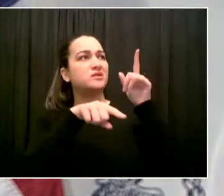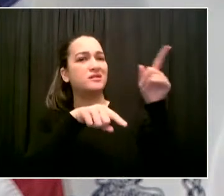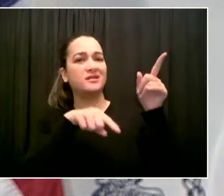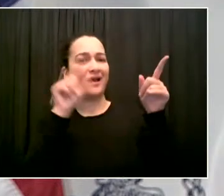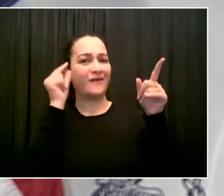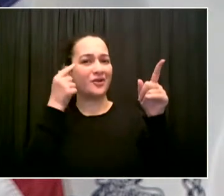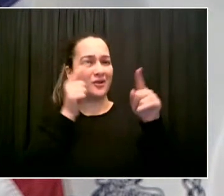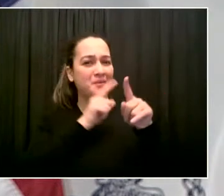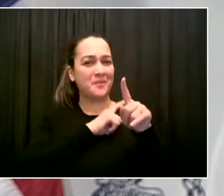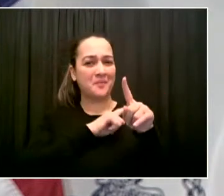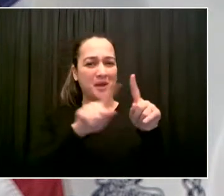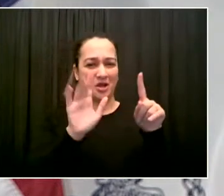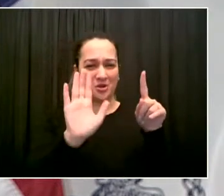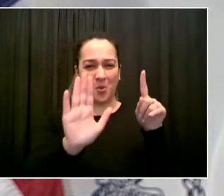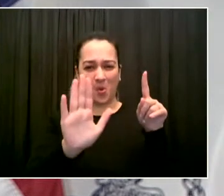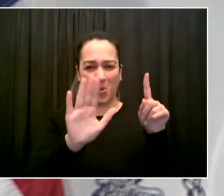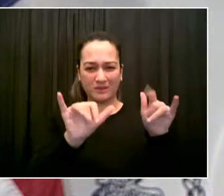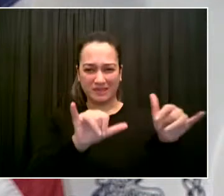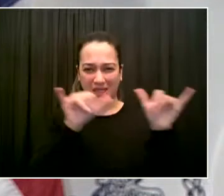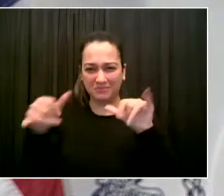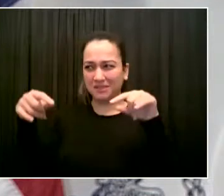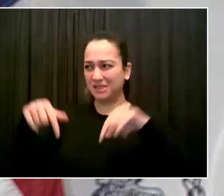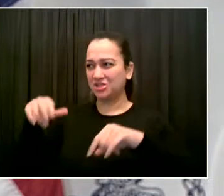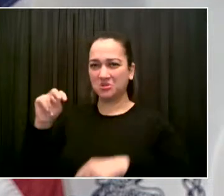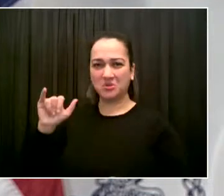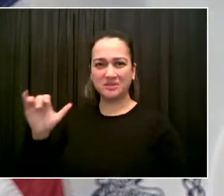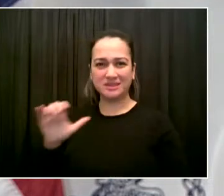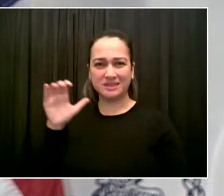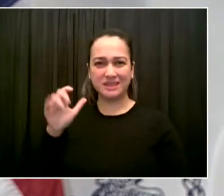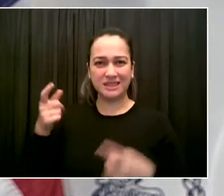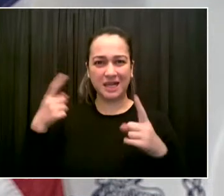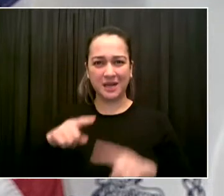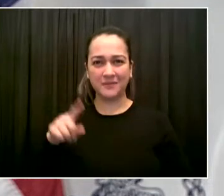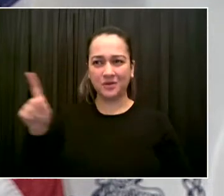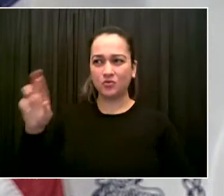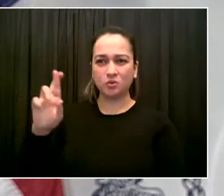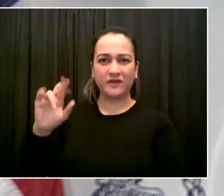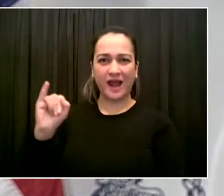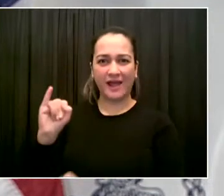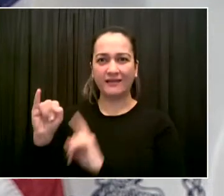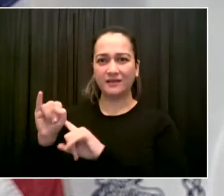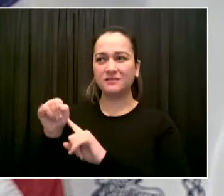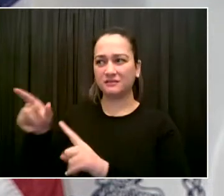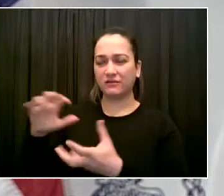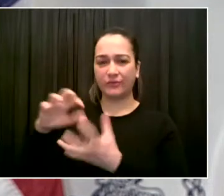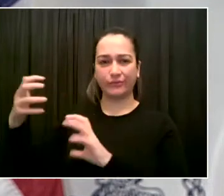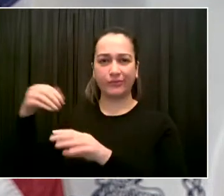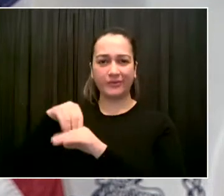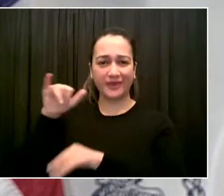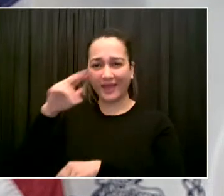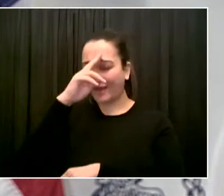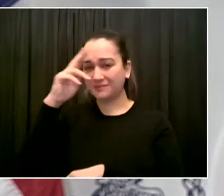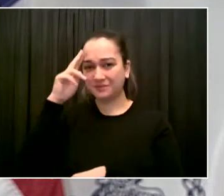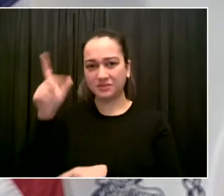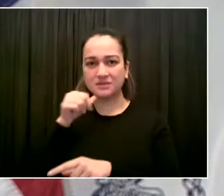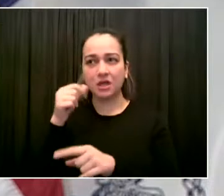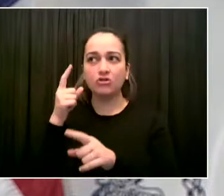SAME HOUSE OF THE NURSING HOME, ACCORDING TO SOME PEOPLLE BAD THINGS HAPPENED AT THE NURSING HOME BECAUSE OF THE